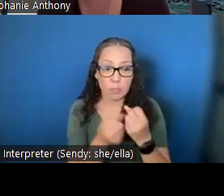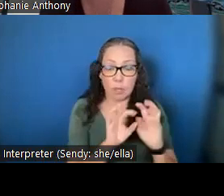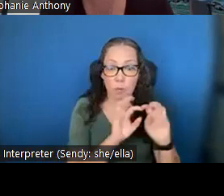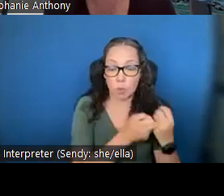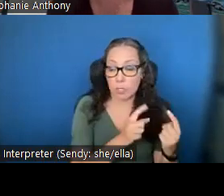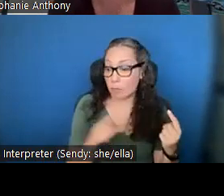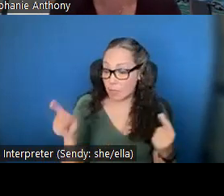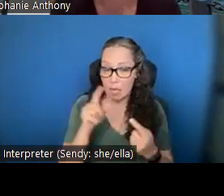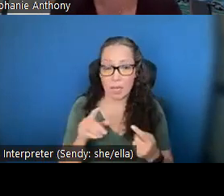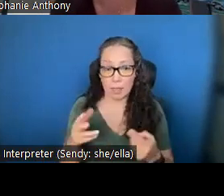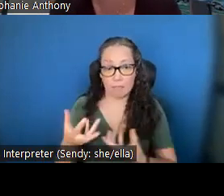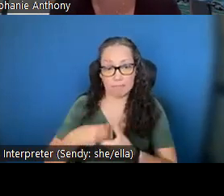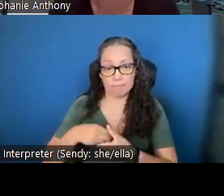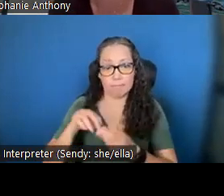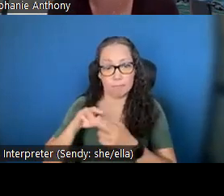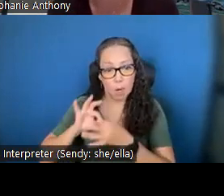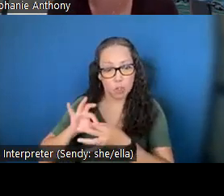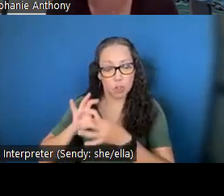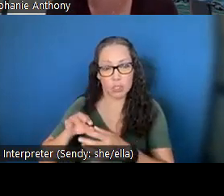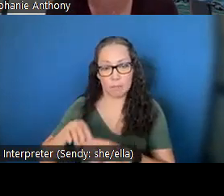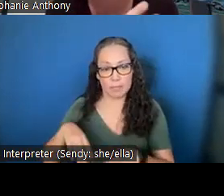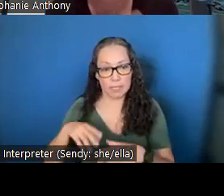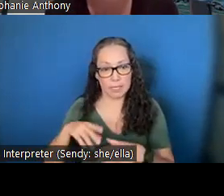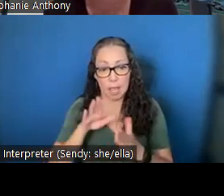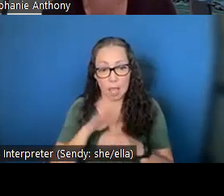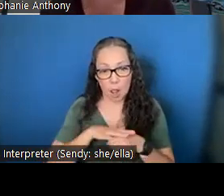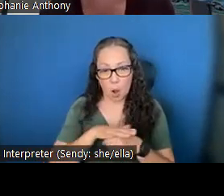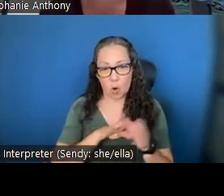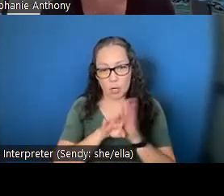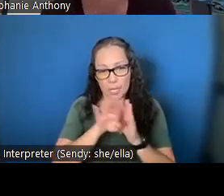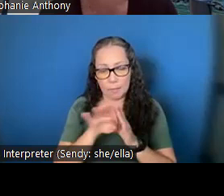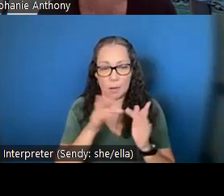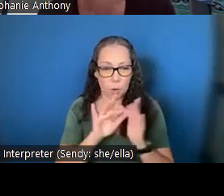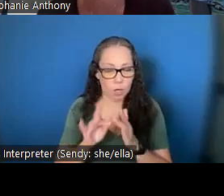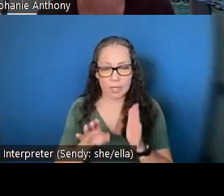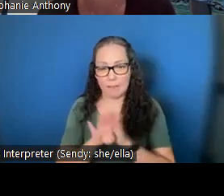examples of local network development uh Lo local network development again I think both of those